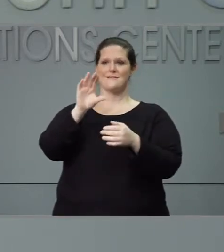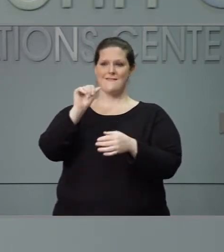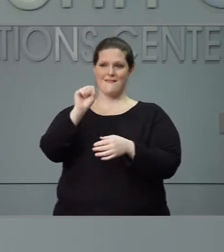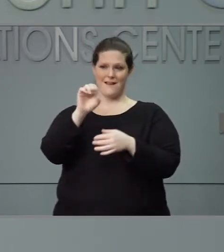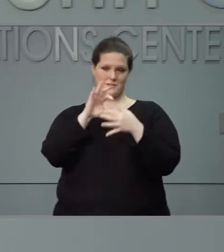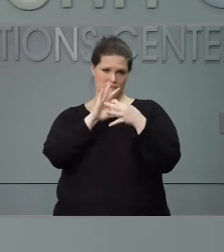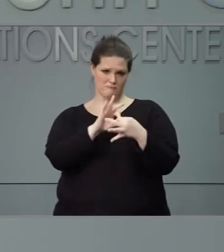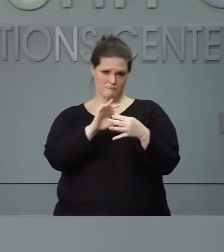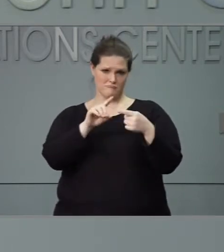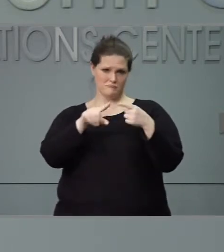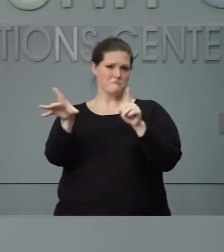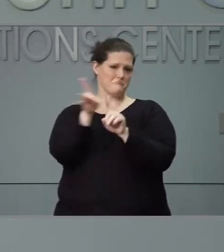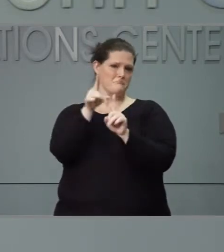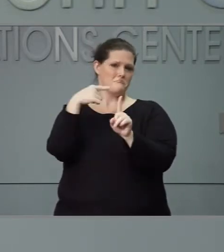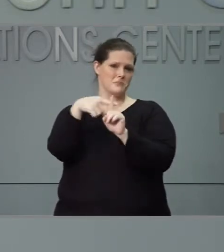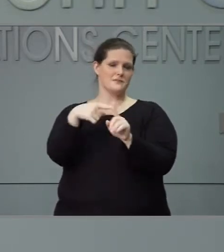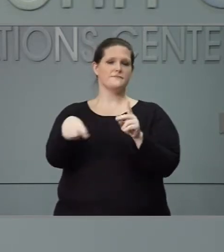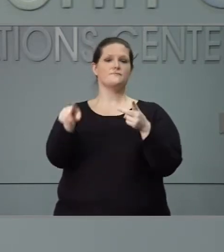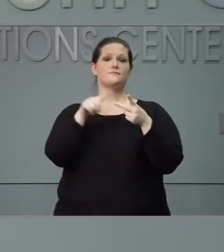Mr. Goforth: BUENAS NOCHES Y BIENVENIDOS, SOY EL